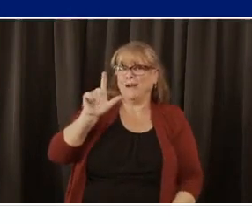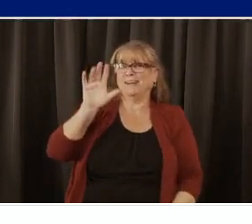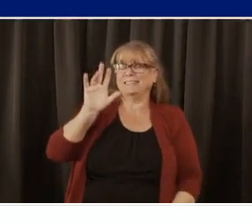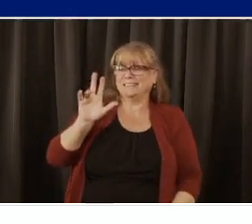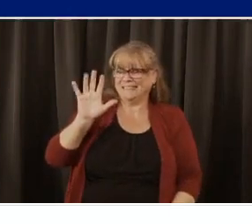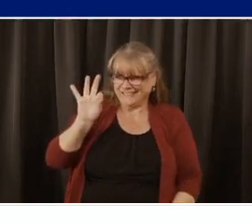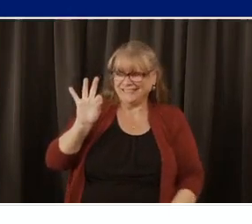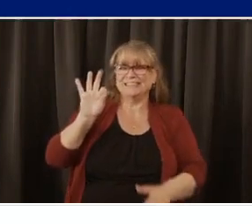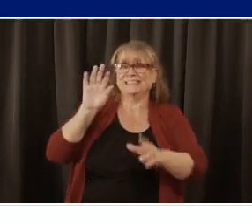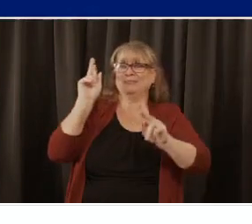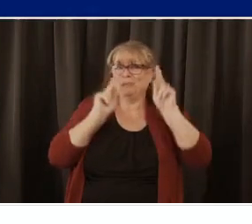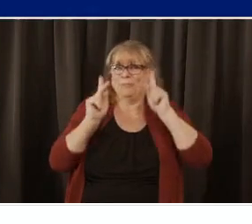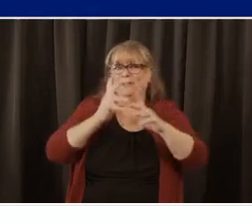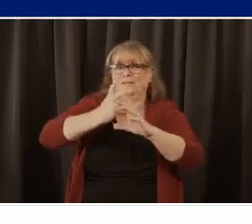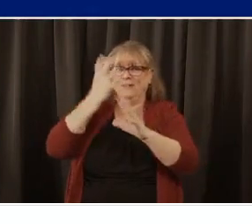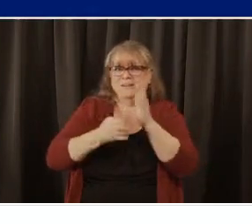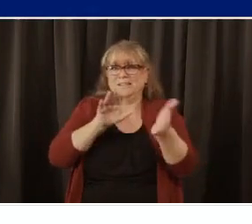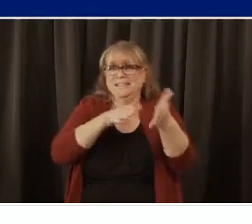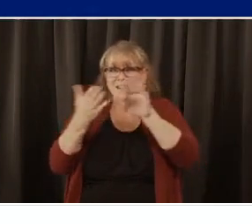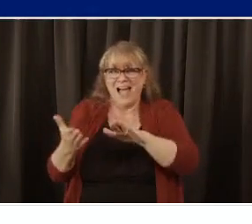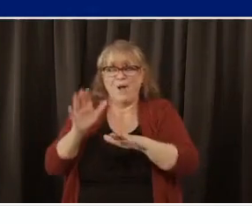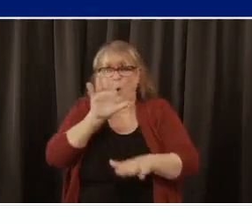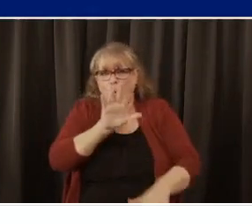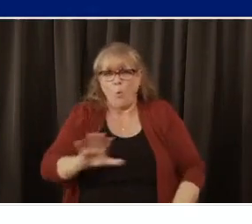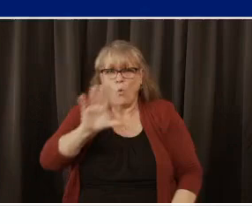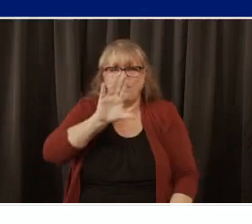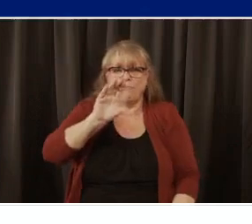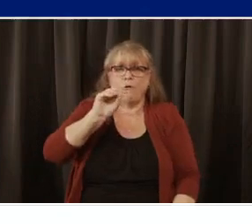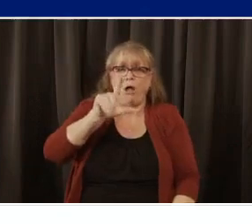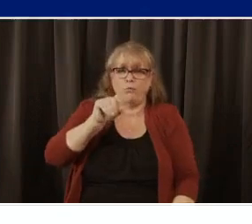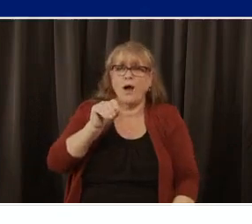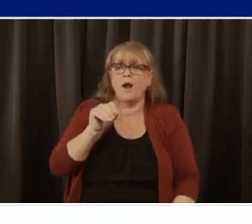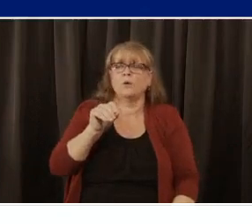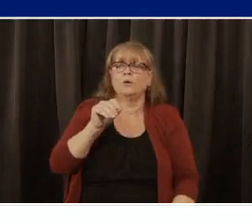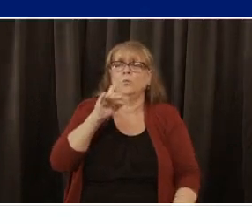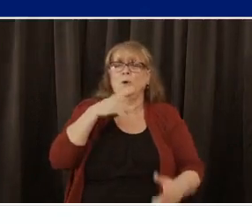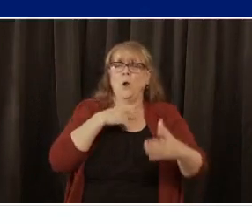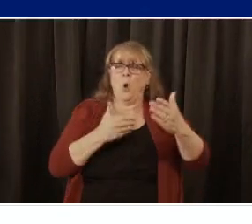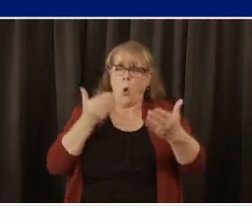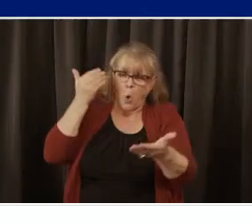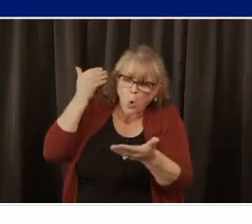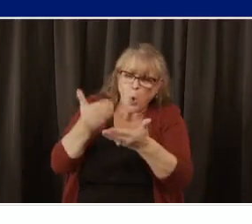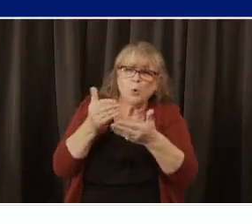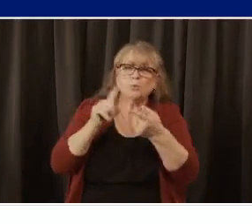are fast approaching the milestone of 7000 lives loss without the mask wearing in the efforts to